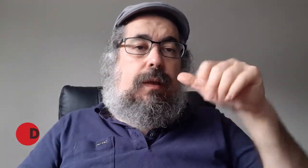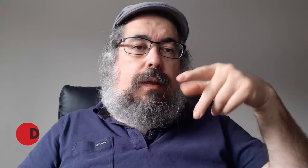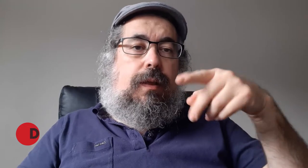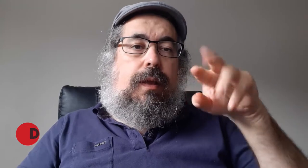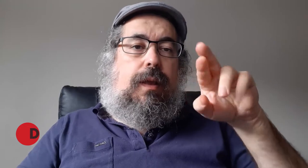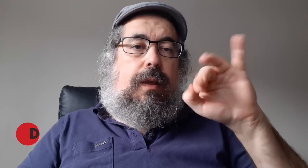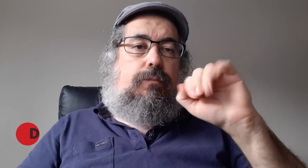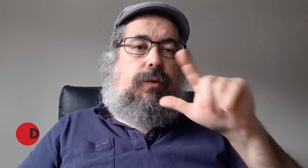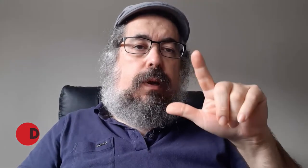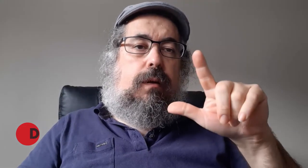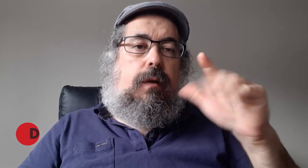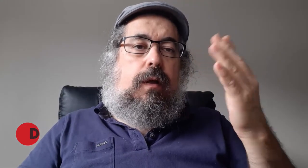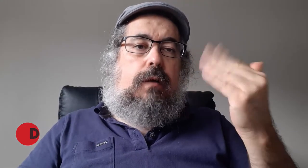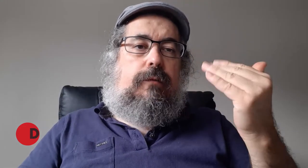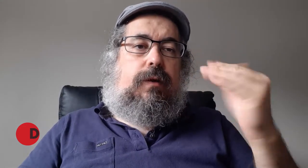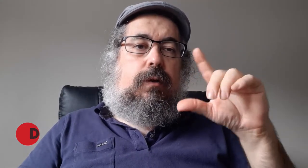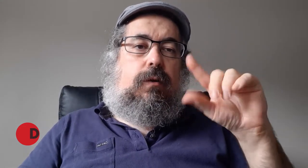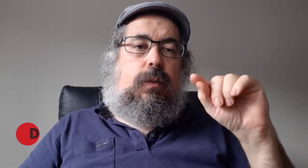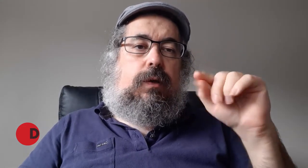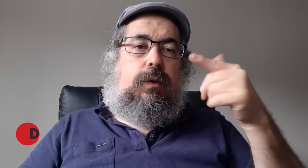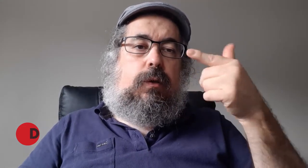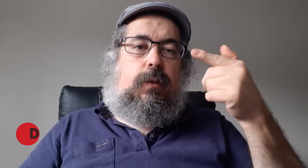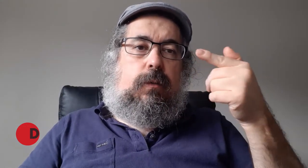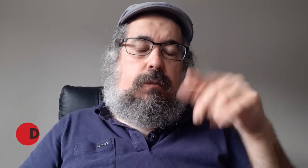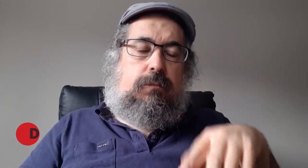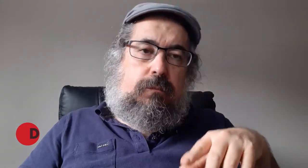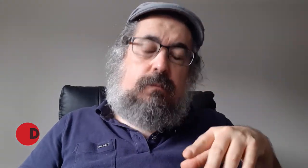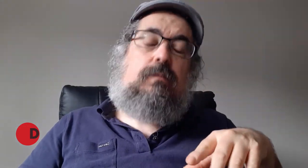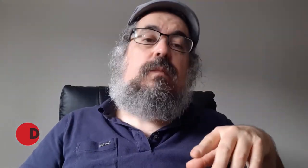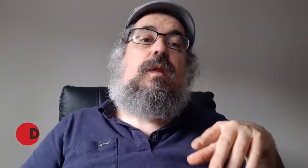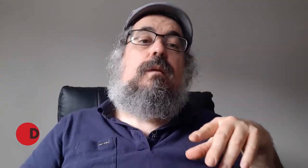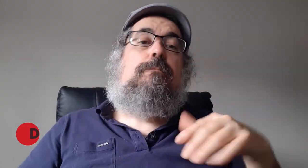completed on April 15, 2021.